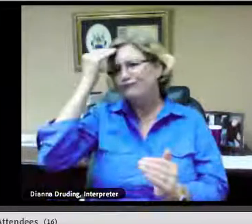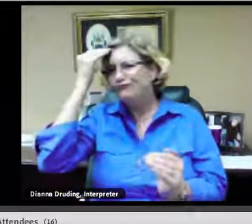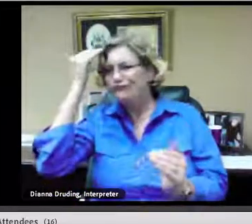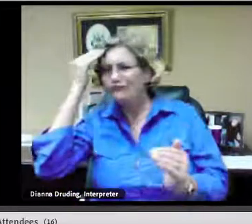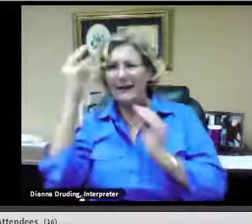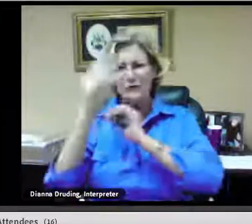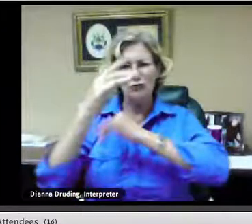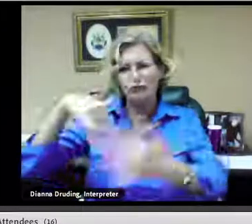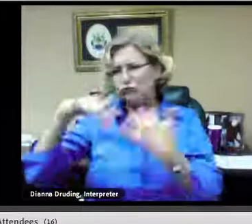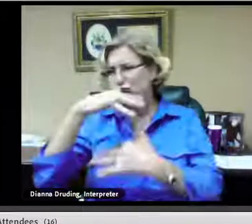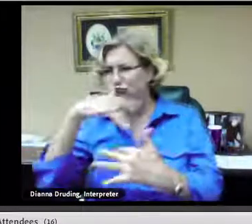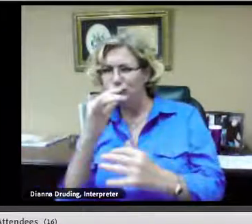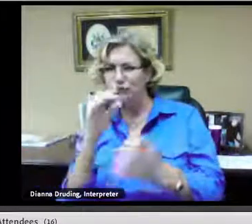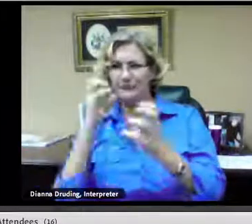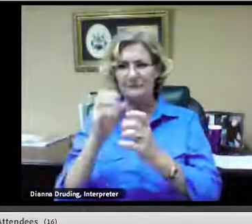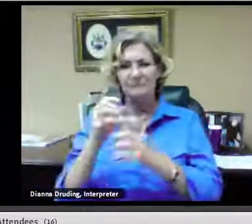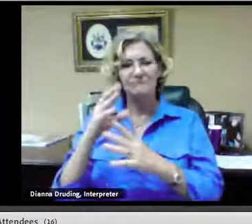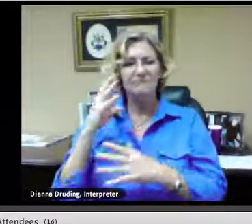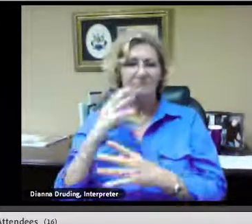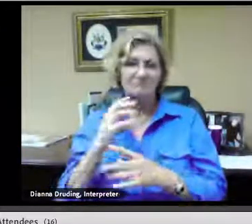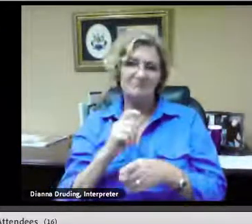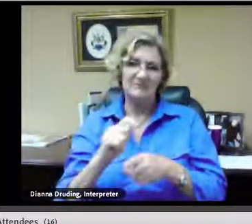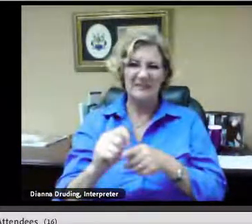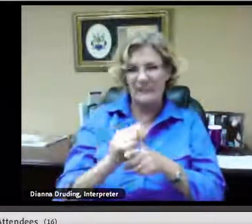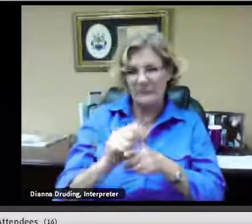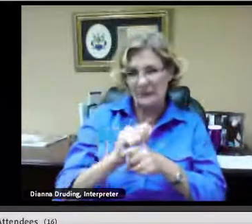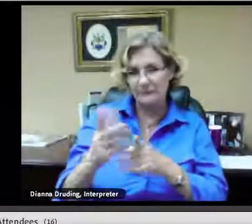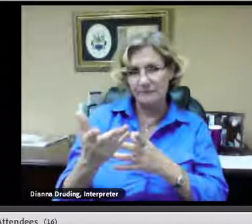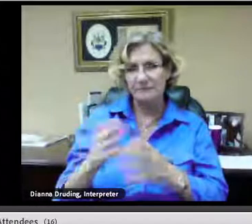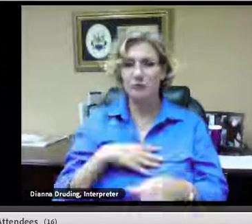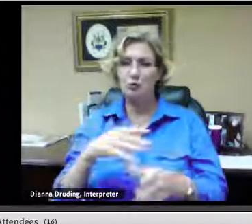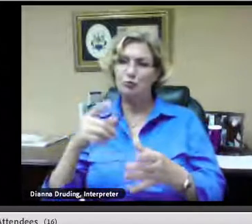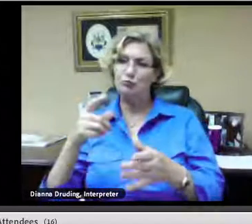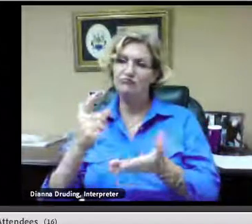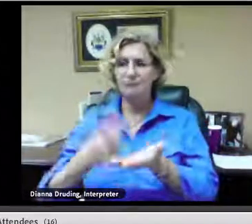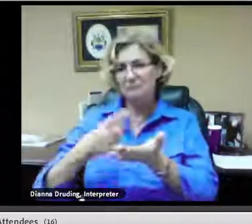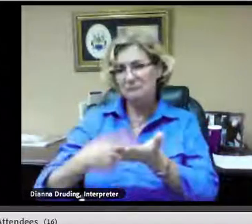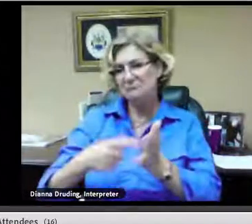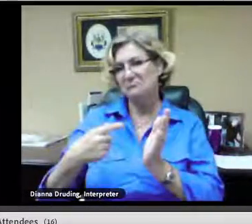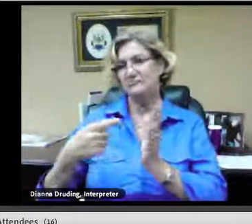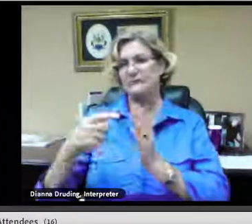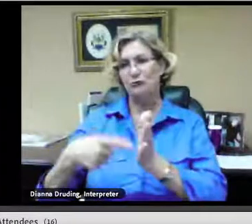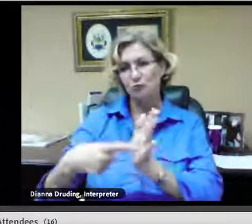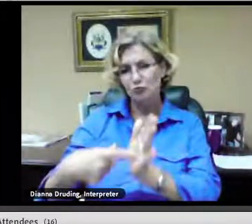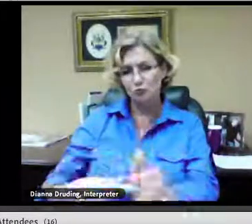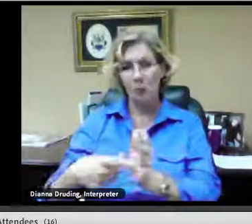to start our discussion on accessibility and to illustrate how very small nuances